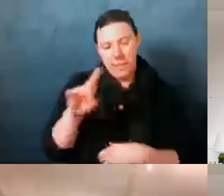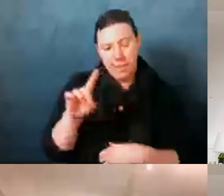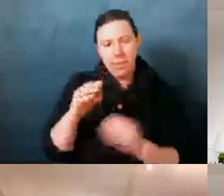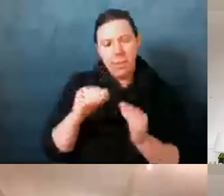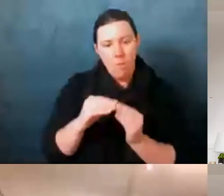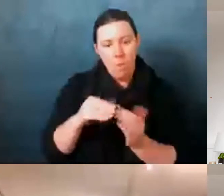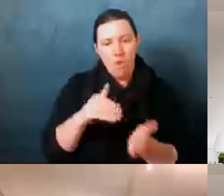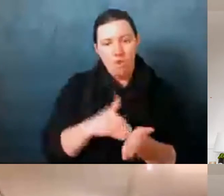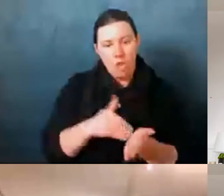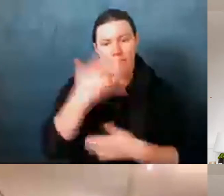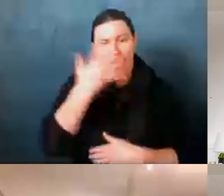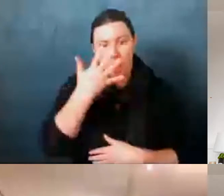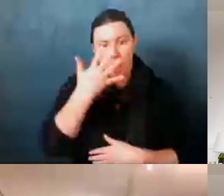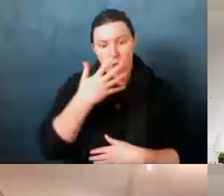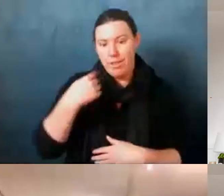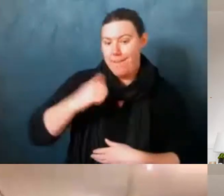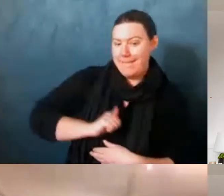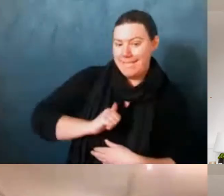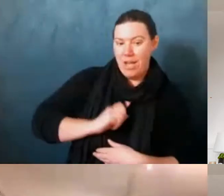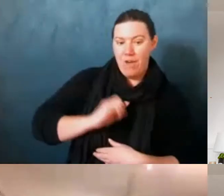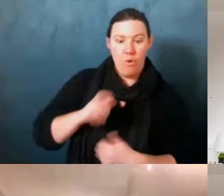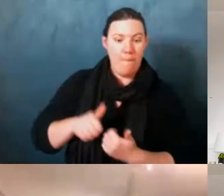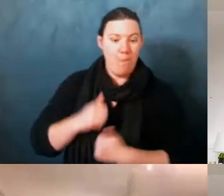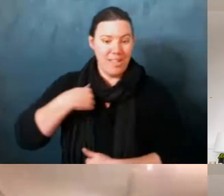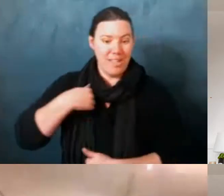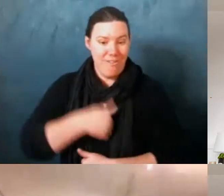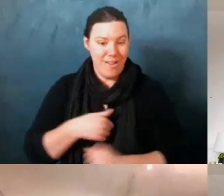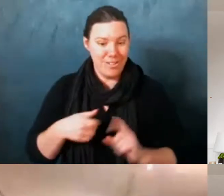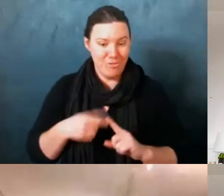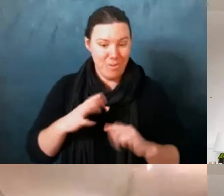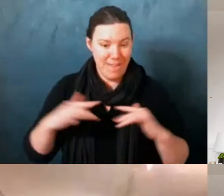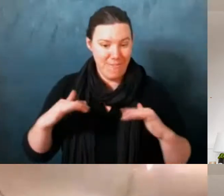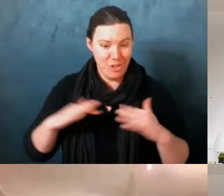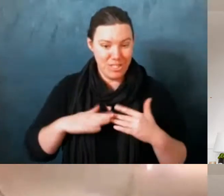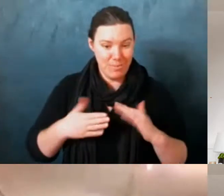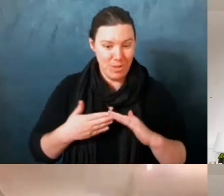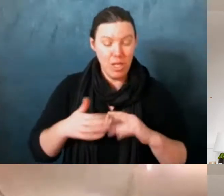anyone that's from a diverse community. We talk about training. Training is fabulous. It's great.